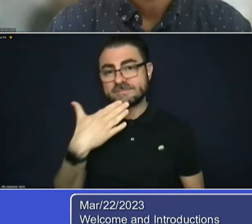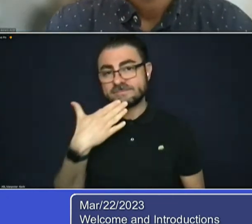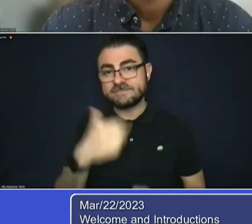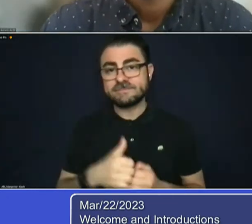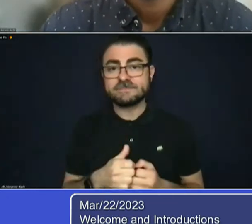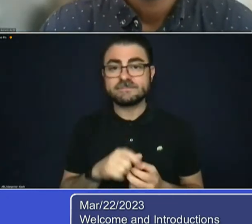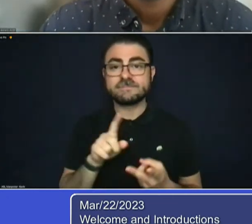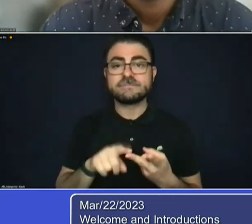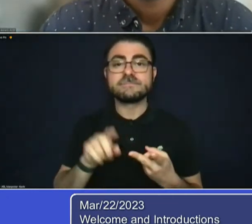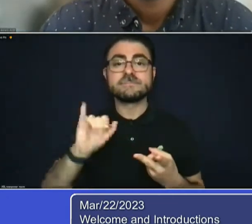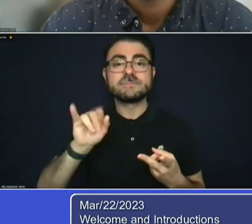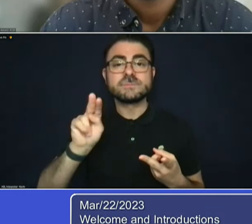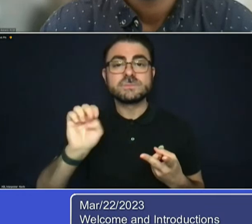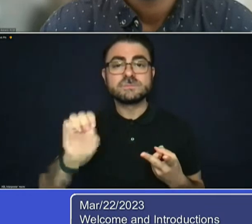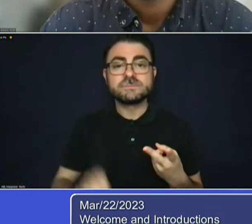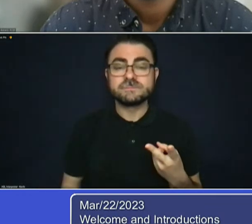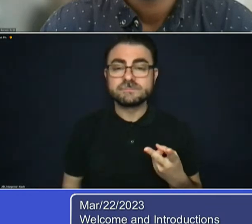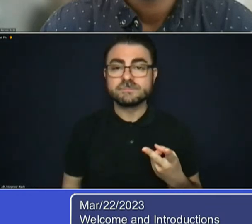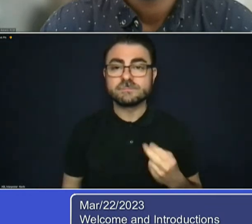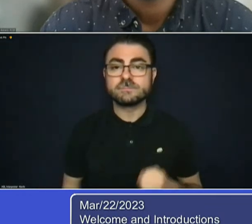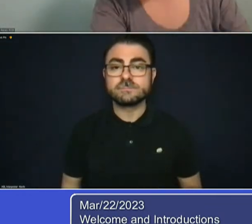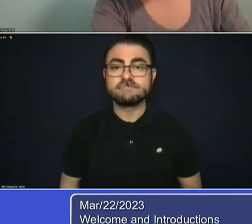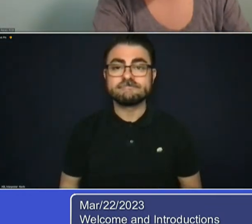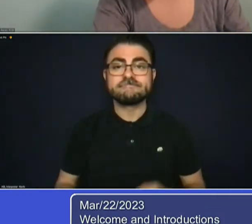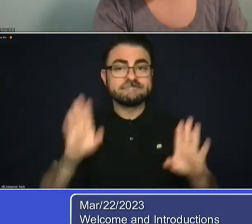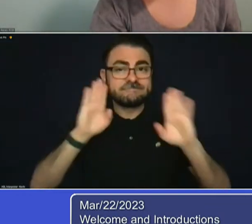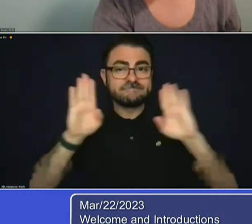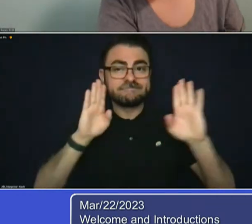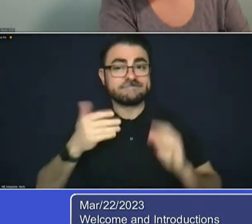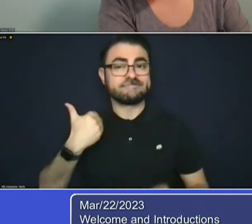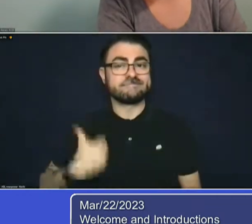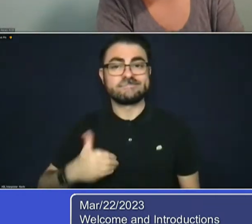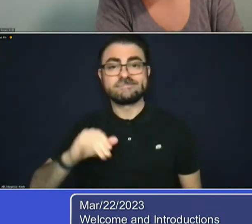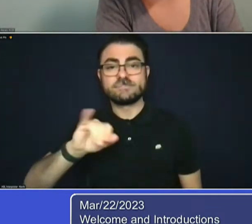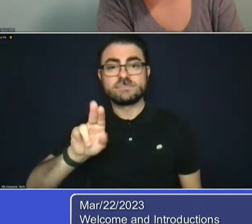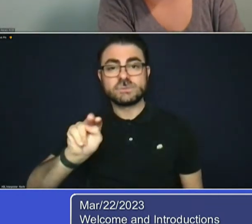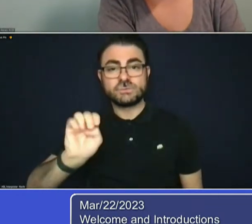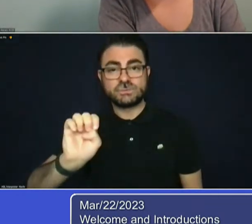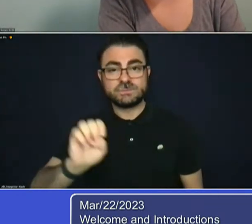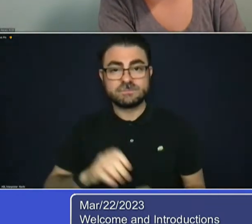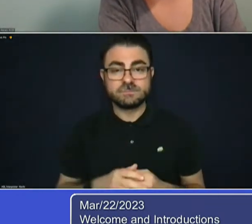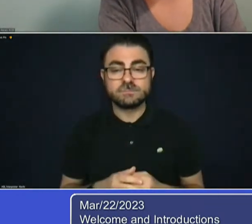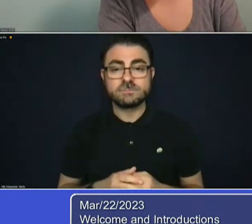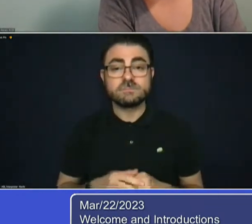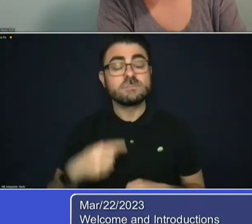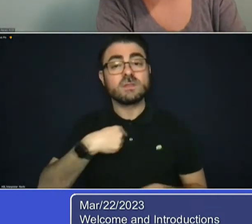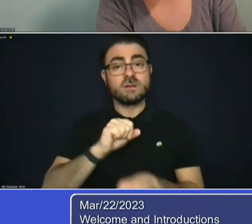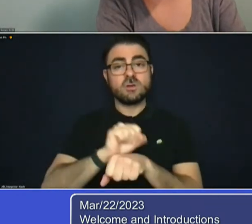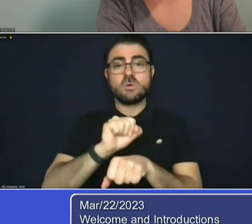ANALYST SPECIALIST ON THE PCEF TEAM.